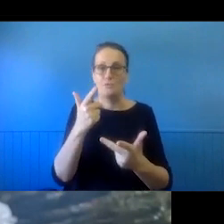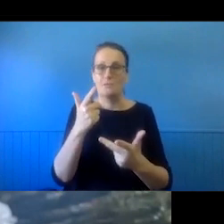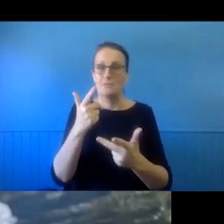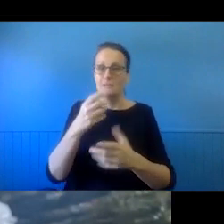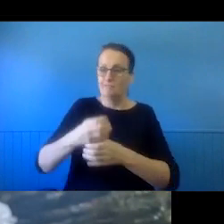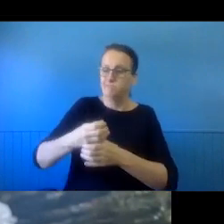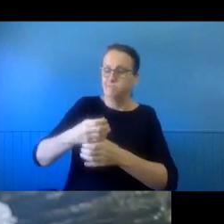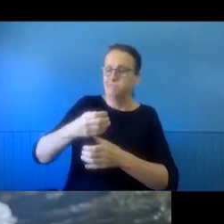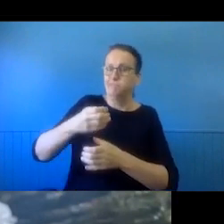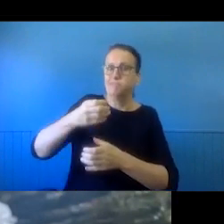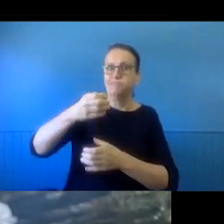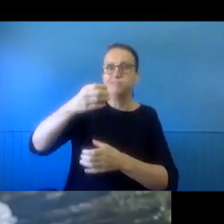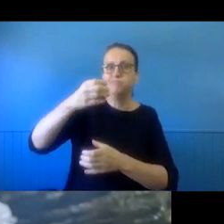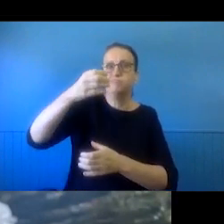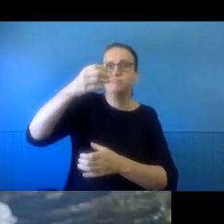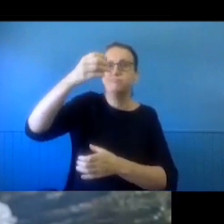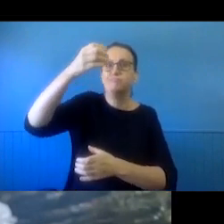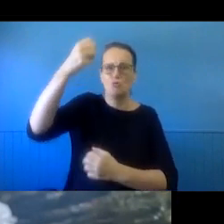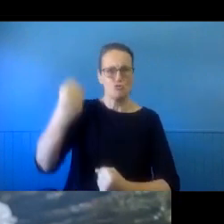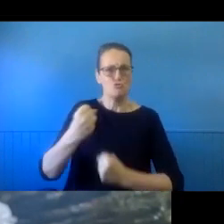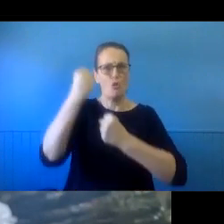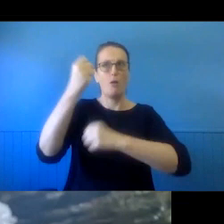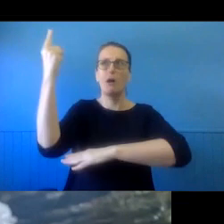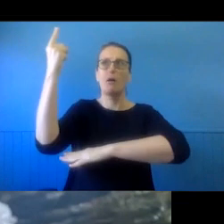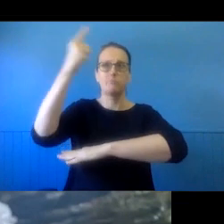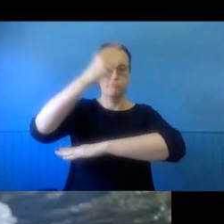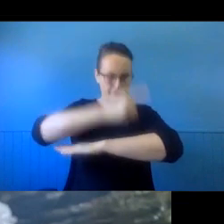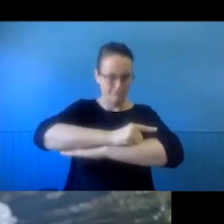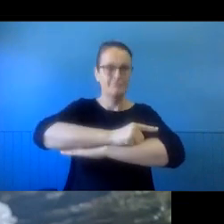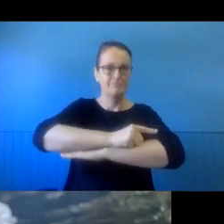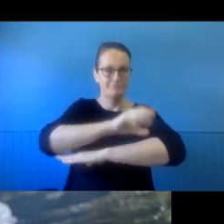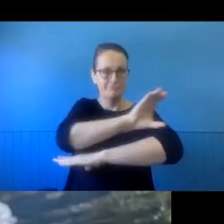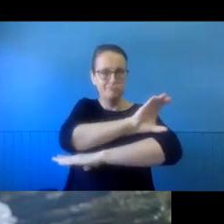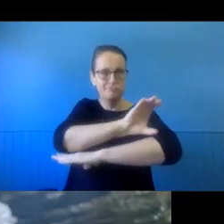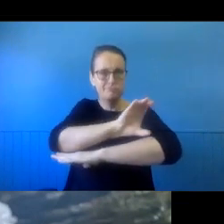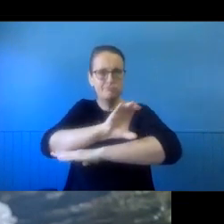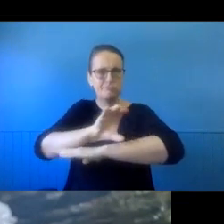of timber, lying flat. And through it we have